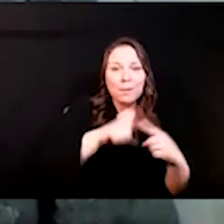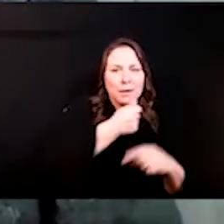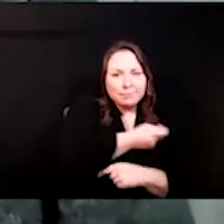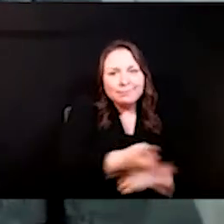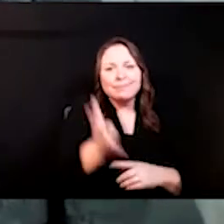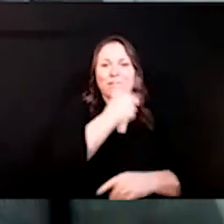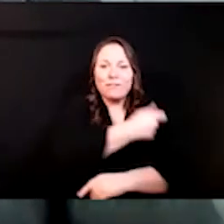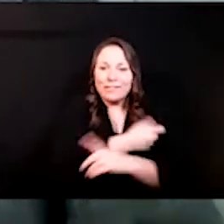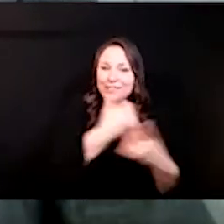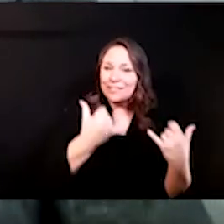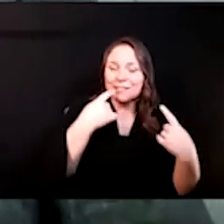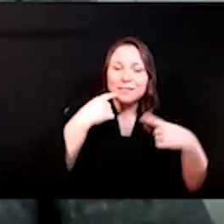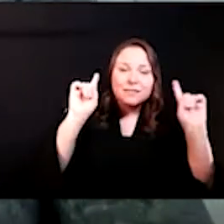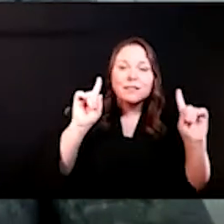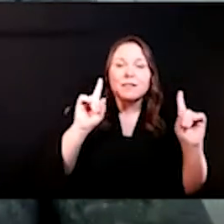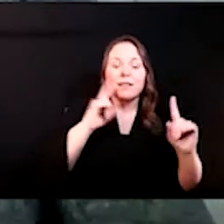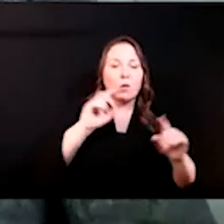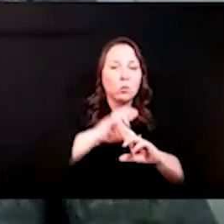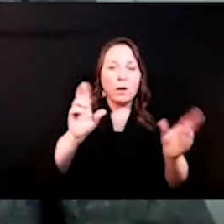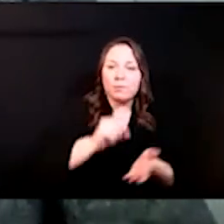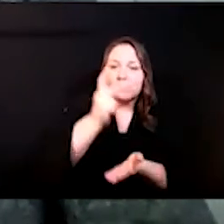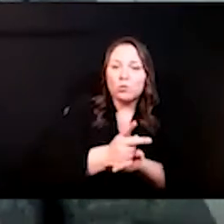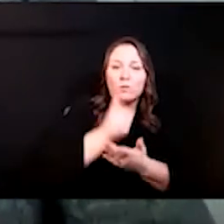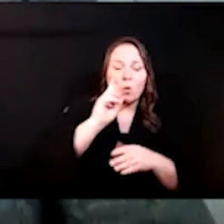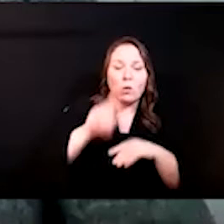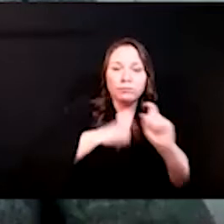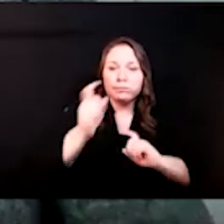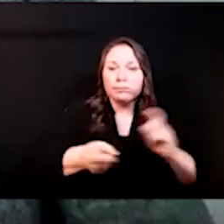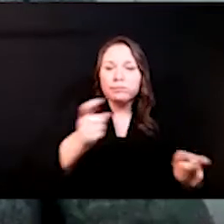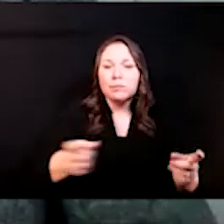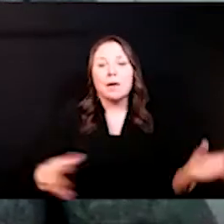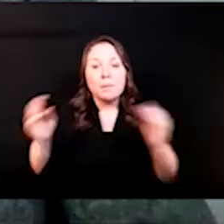HAVE MULTIPLE VACCINES, YOU KNOW THAT ARE AUTHORIZED NOW